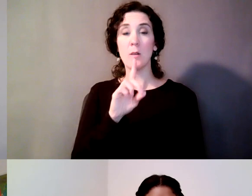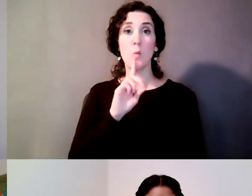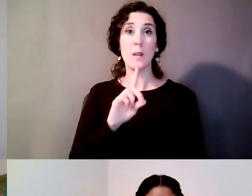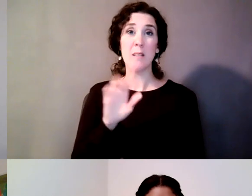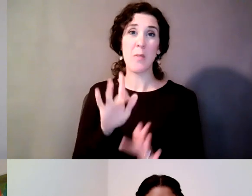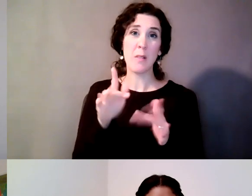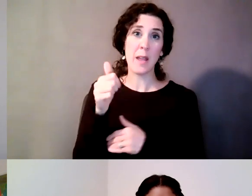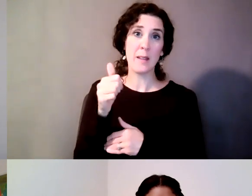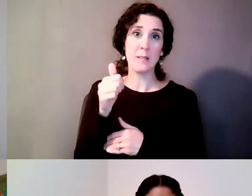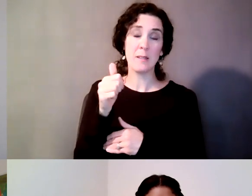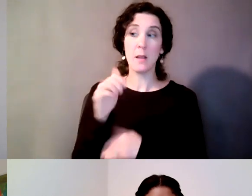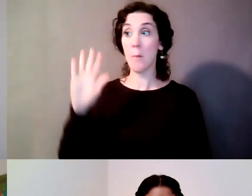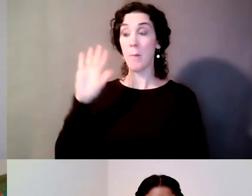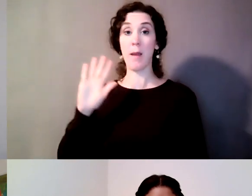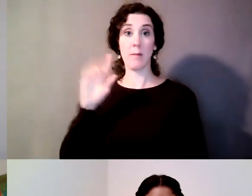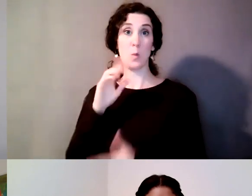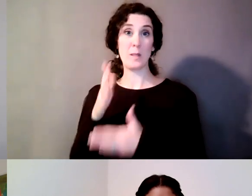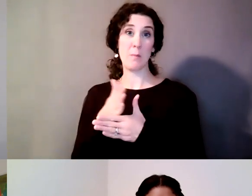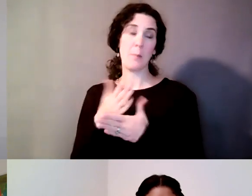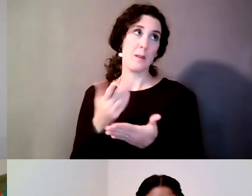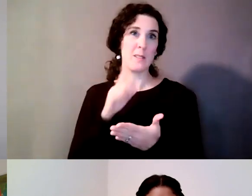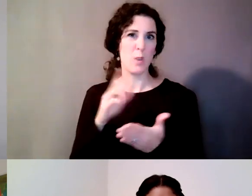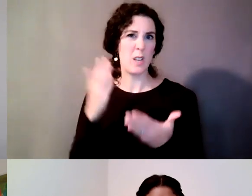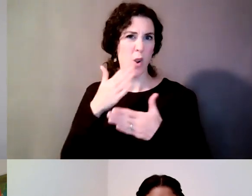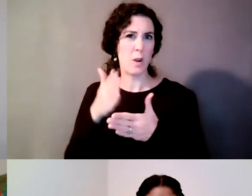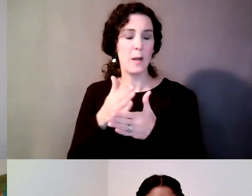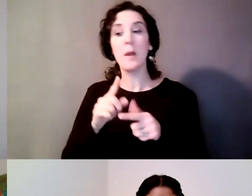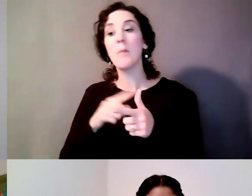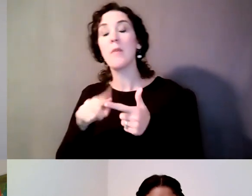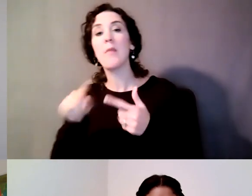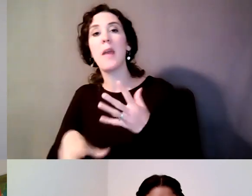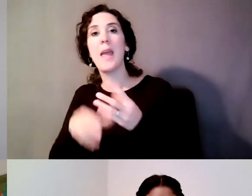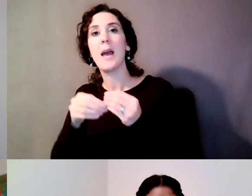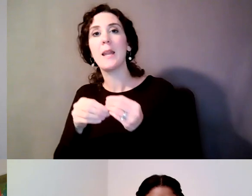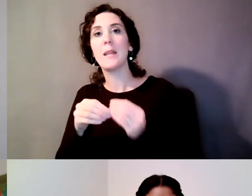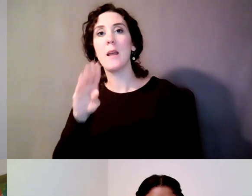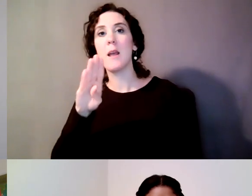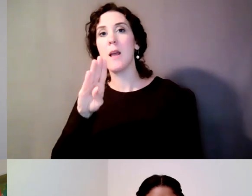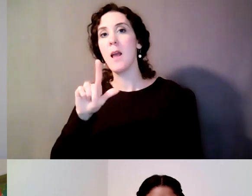a fairly dark medium roast. Then Starbucks added blonde coffees. Well,